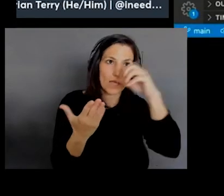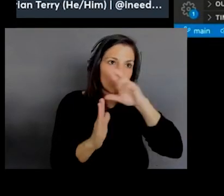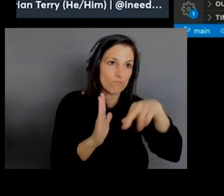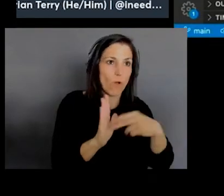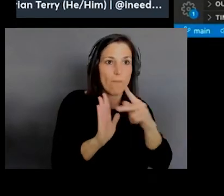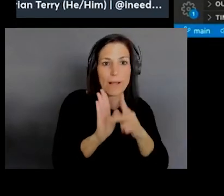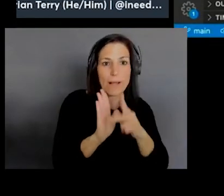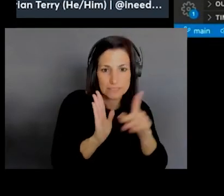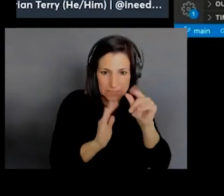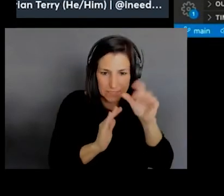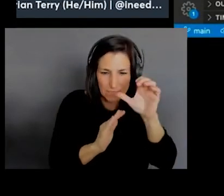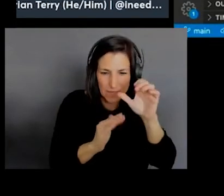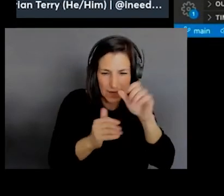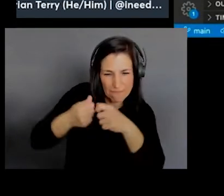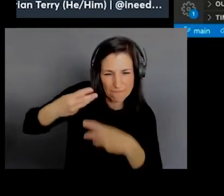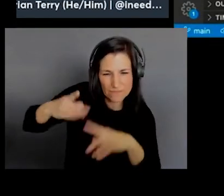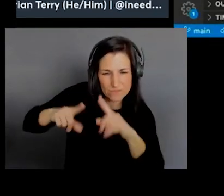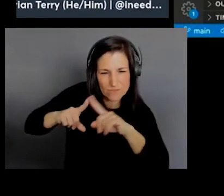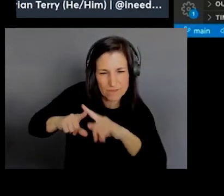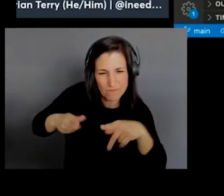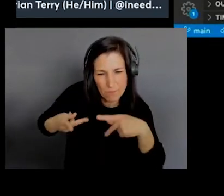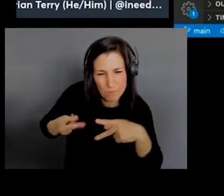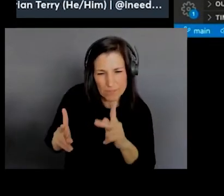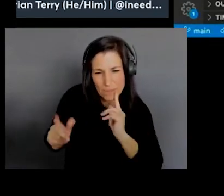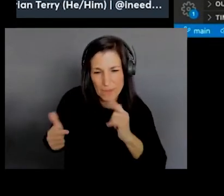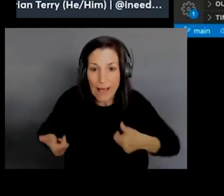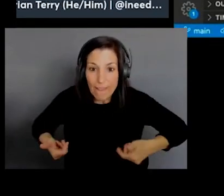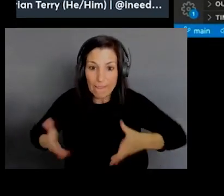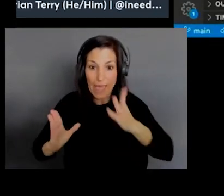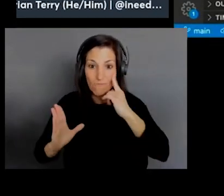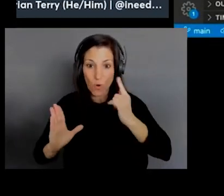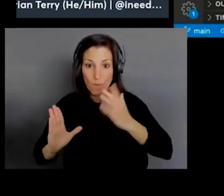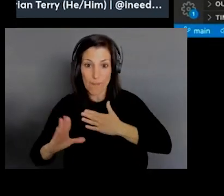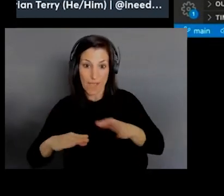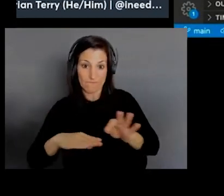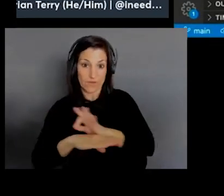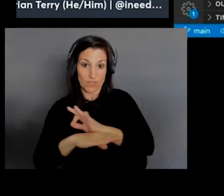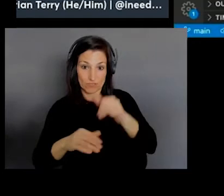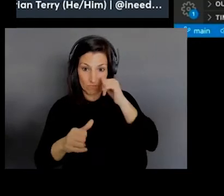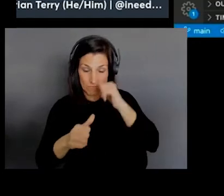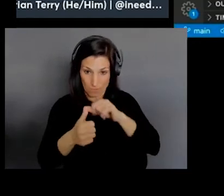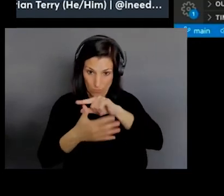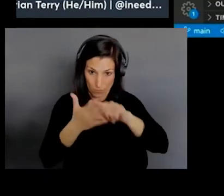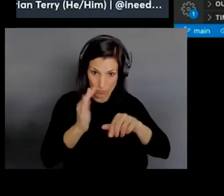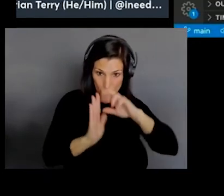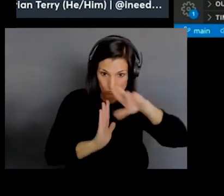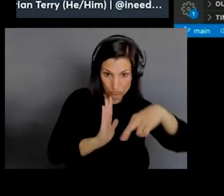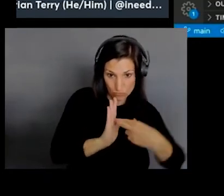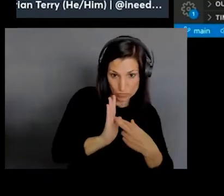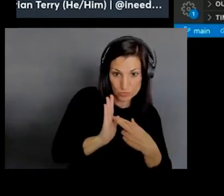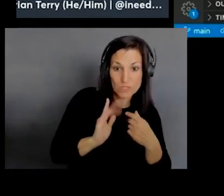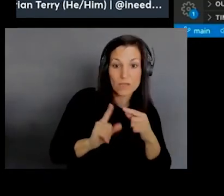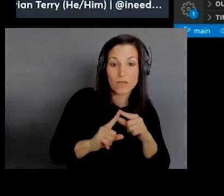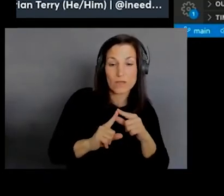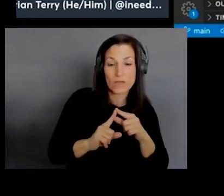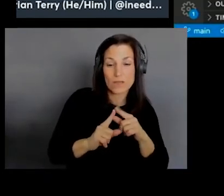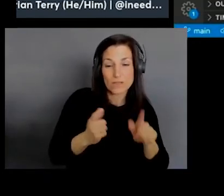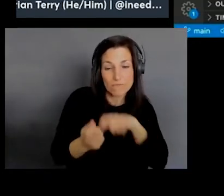that I'm gonna allow for my function. Again, if you remember with your IM roles, we do these privilege, so you have to explicitly say what we're gonna allow.